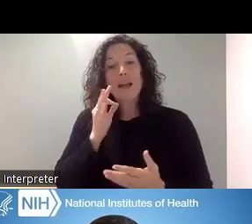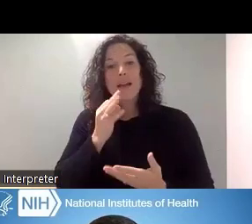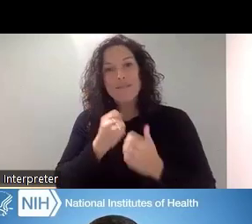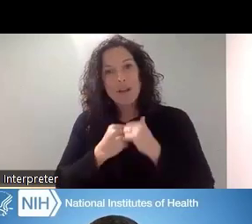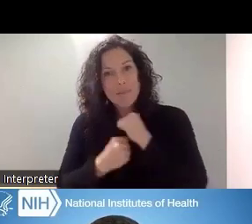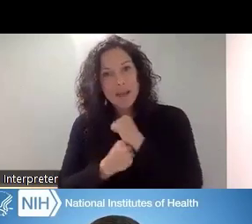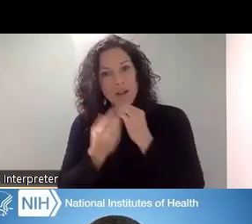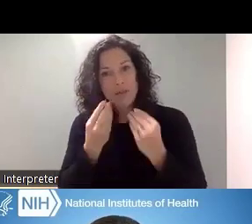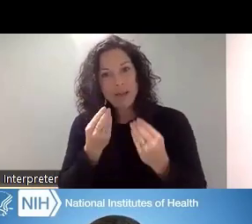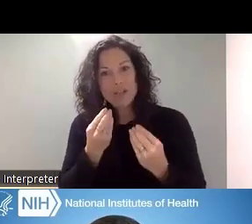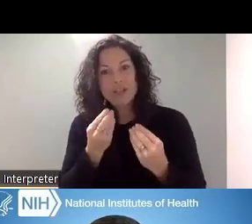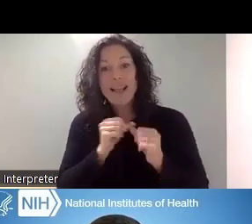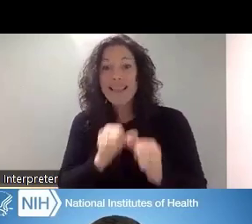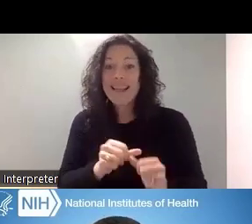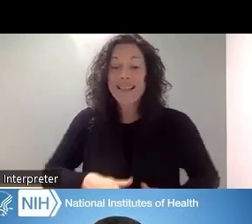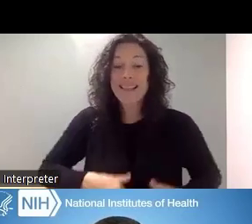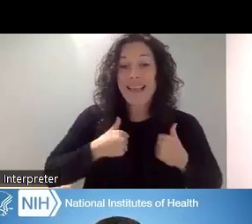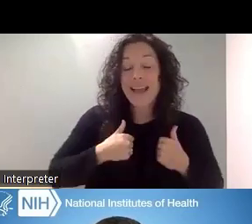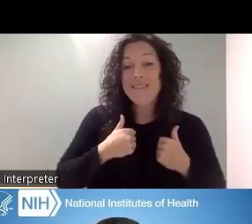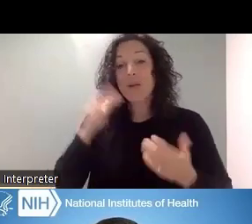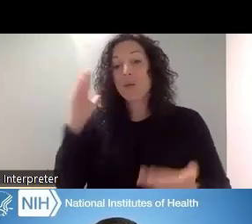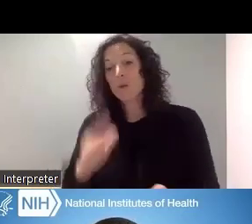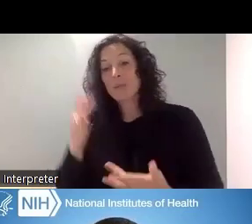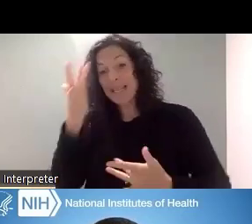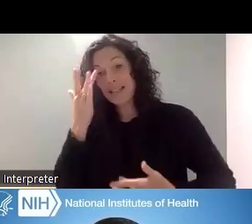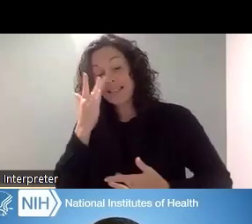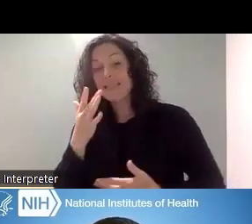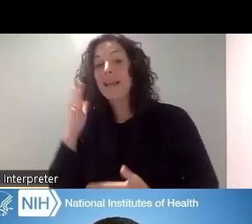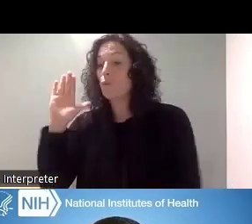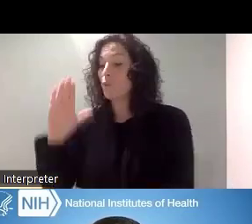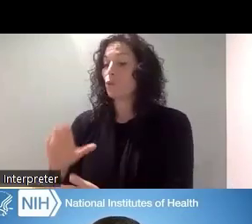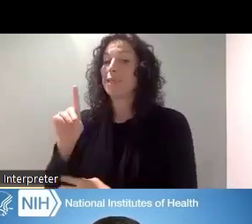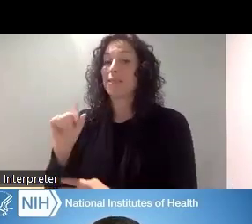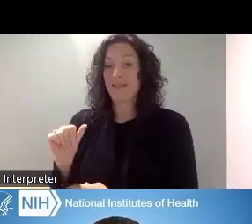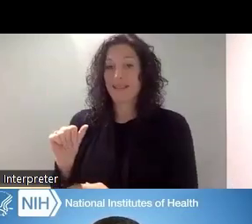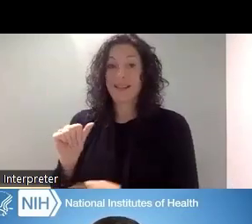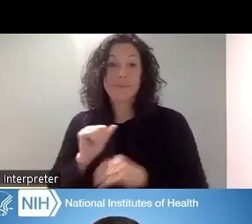and reduce illness and disability, and that's accomplished, in large part,